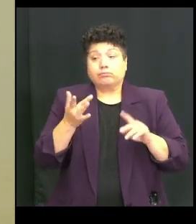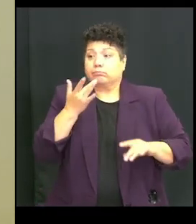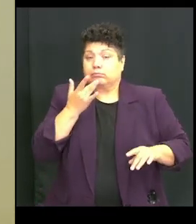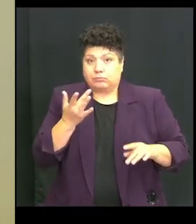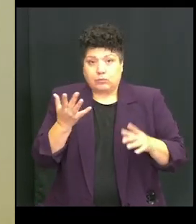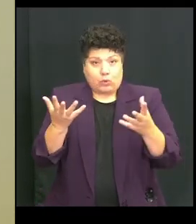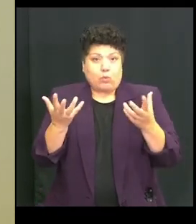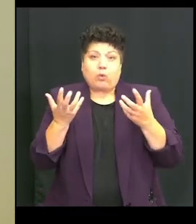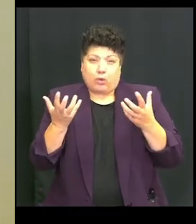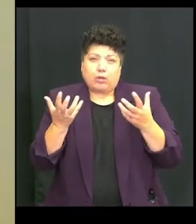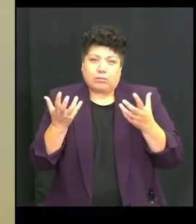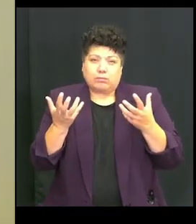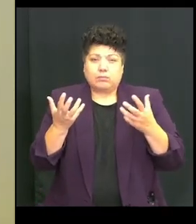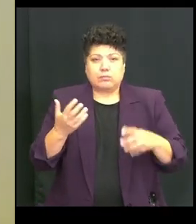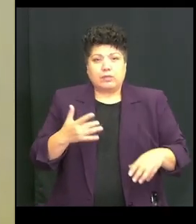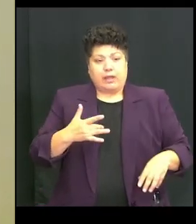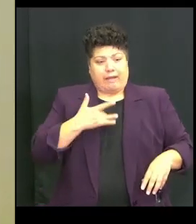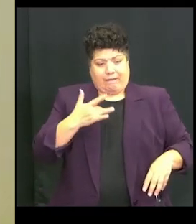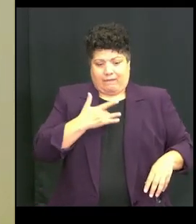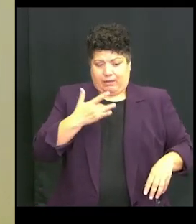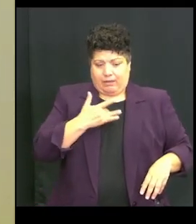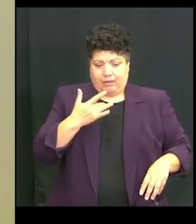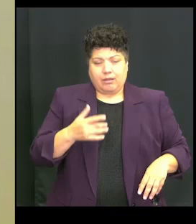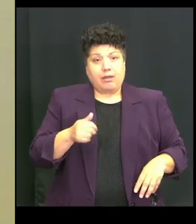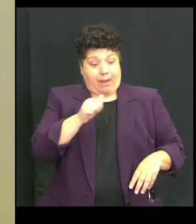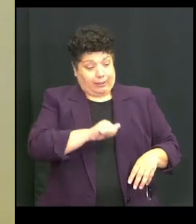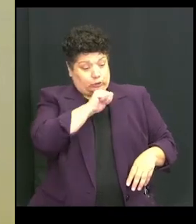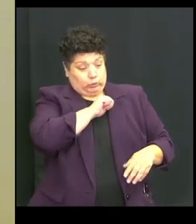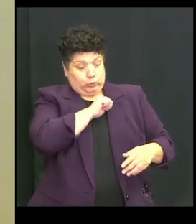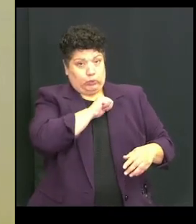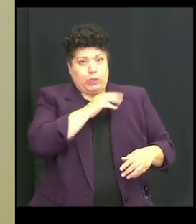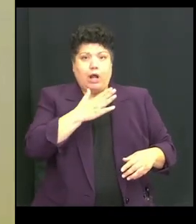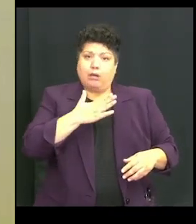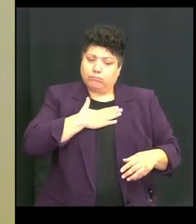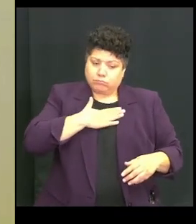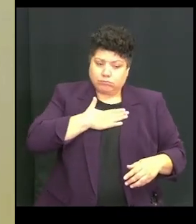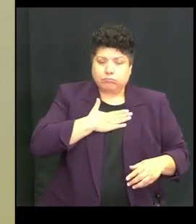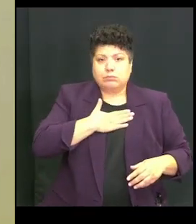they want to feel that their attitudes are justified, that they make sense,